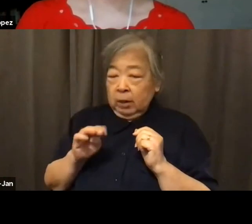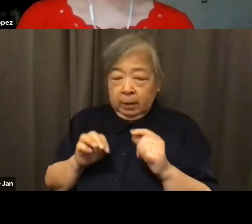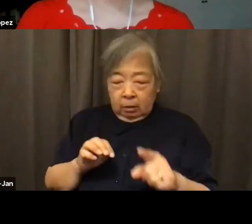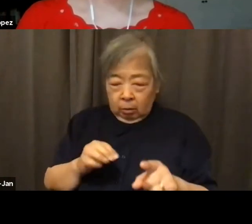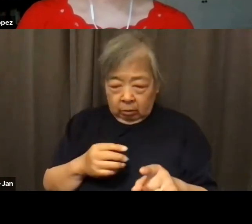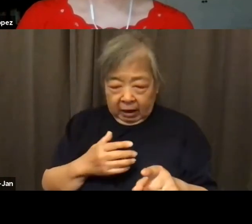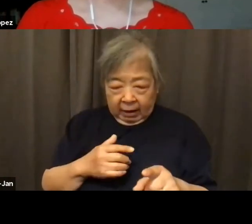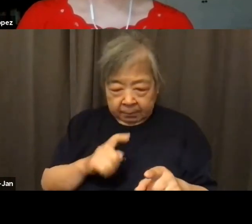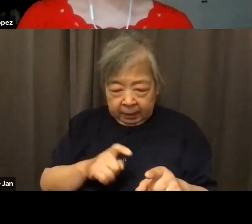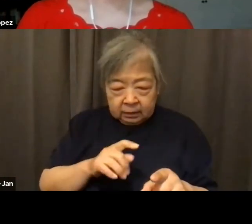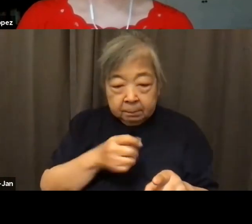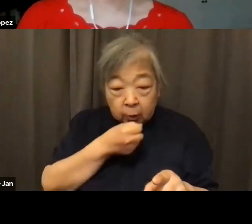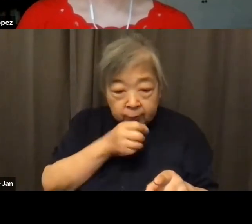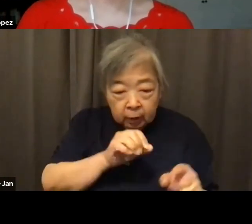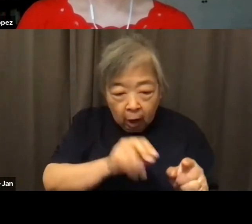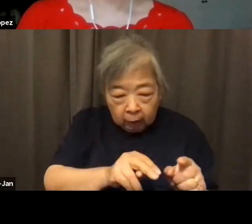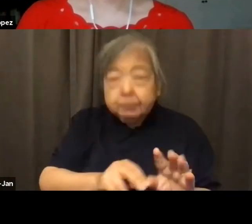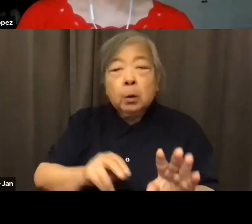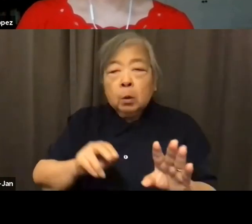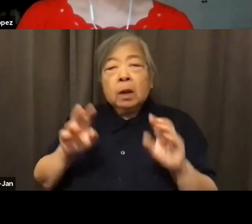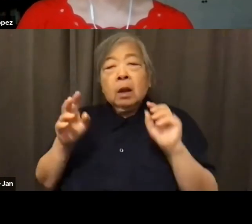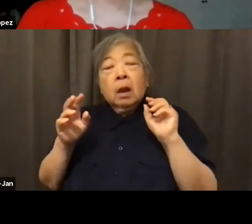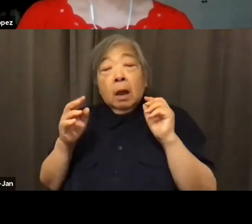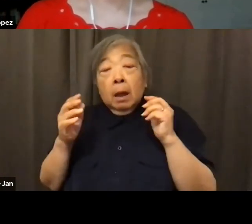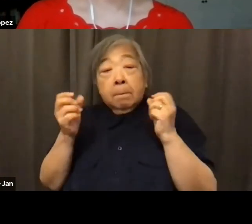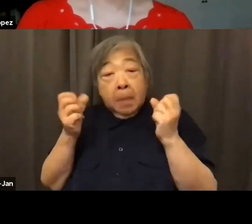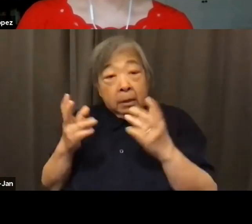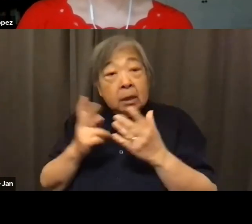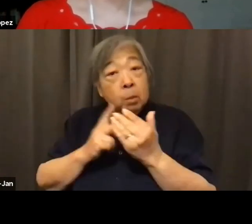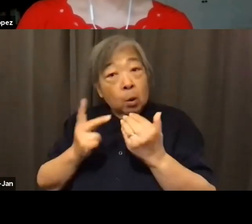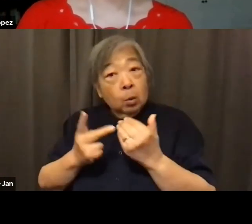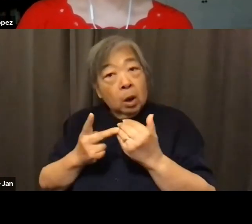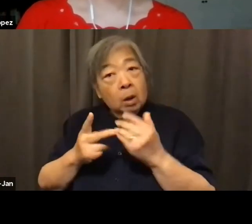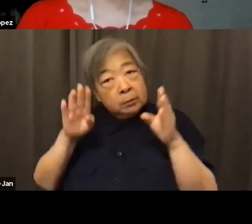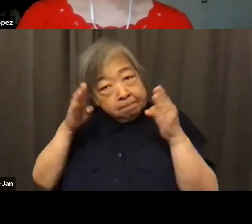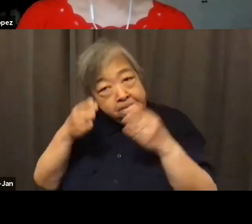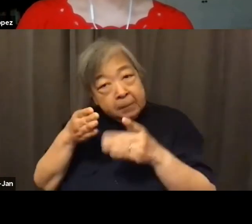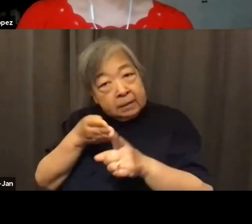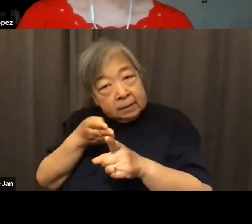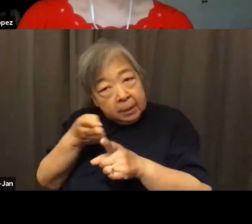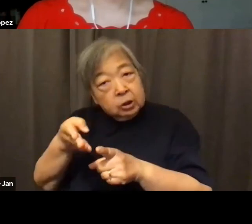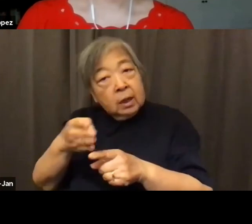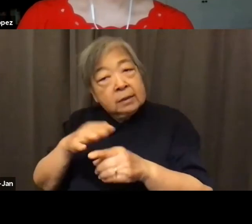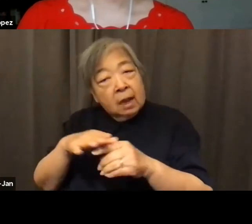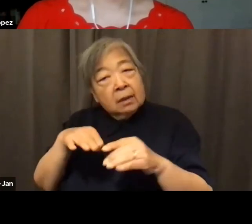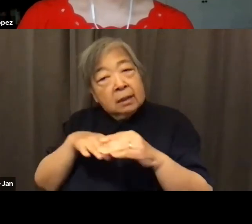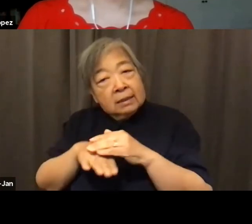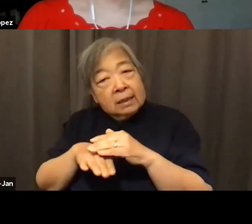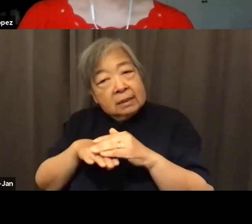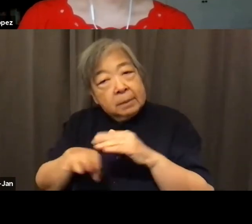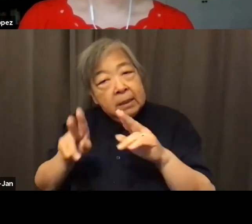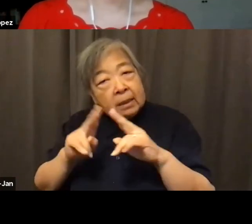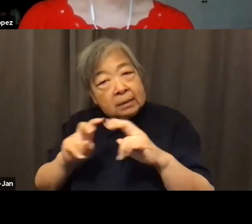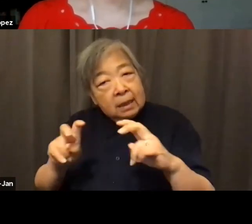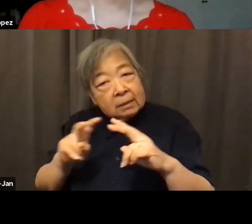There's a lot of companies that specialize in accessibility assessments and reviews,